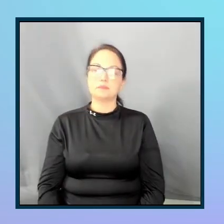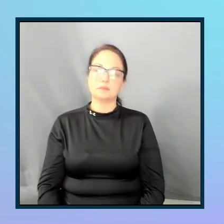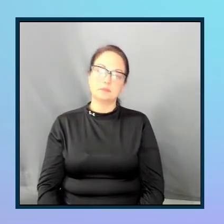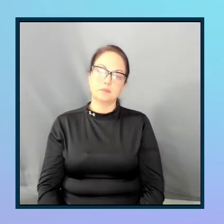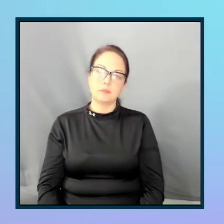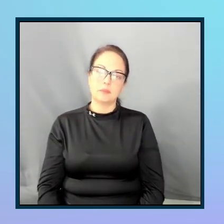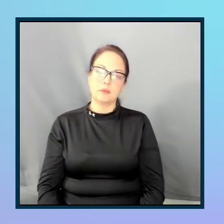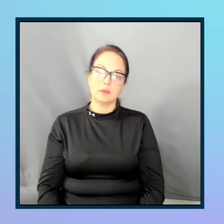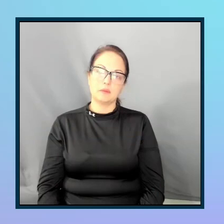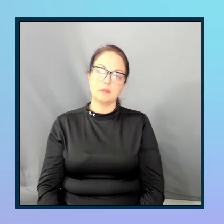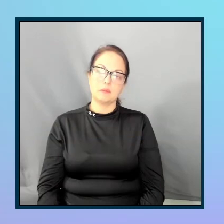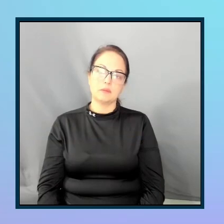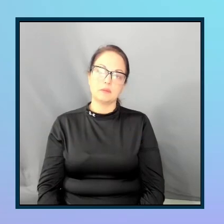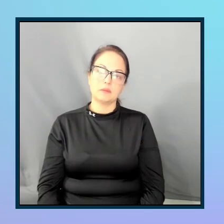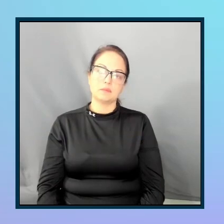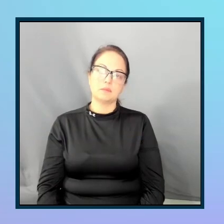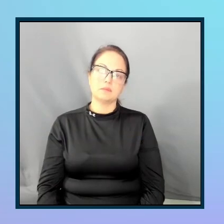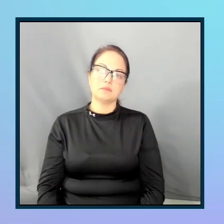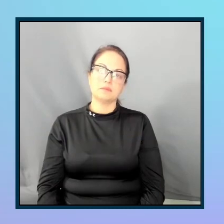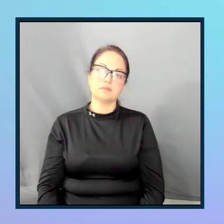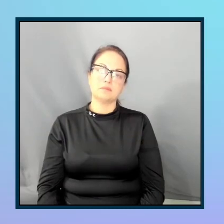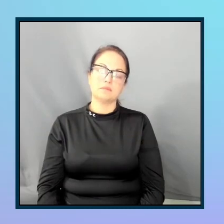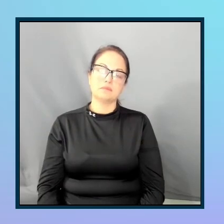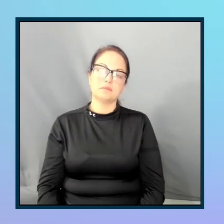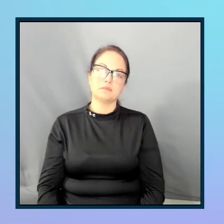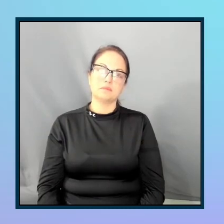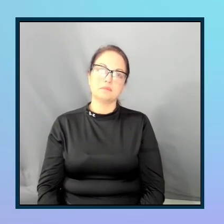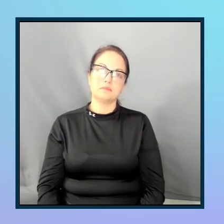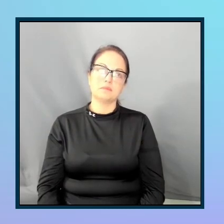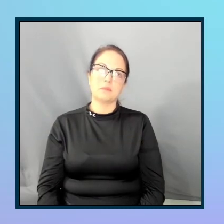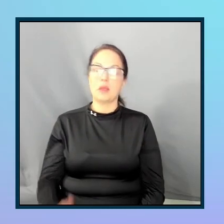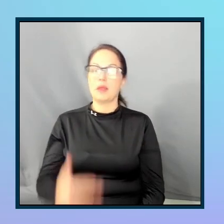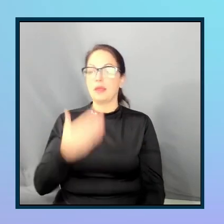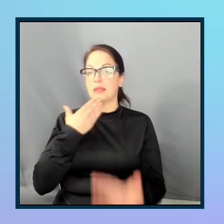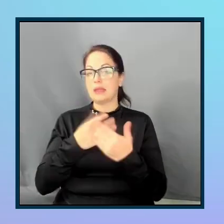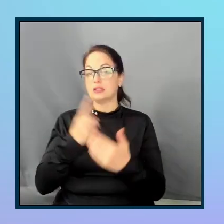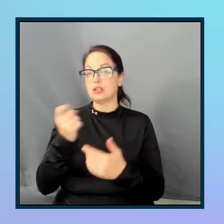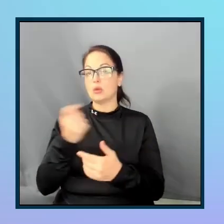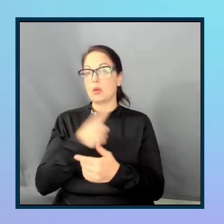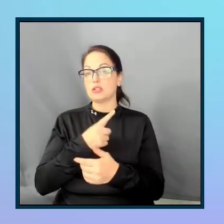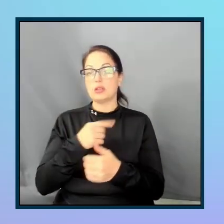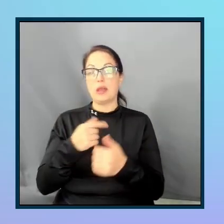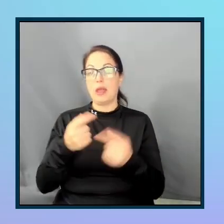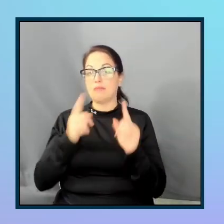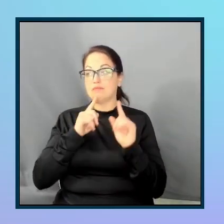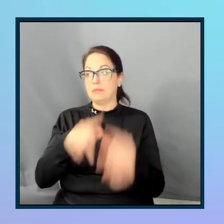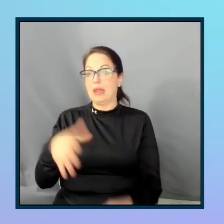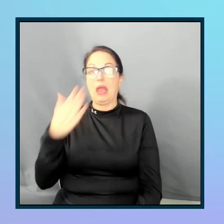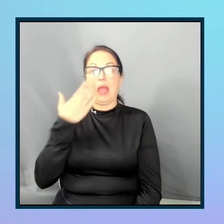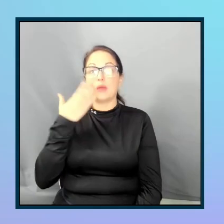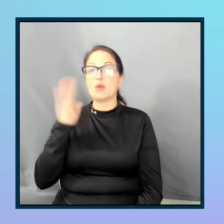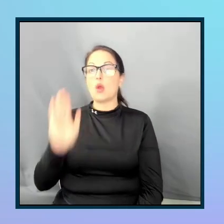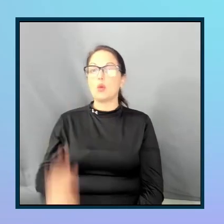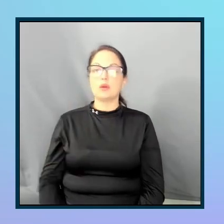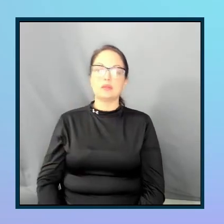Yeah. That's a great question. My first answer is I don't know. (chuckles) And the reason why I say that is because